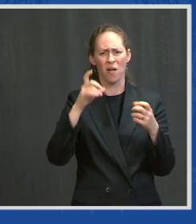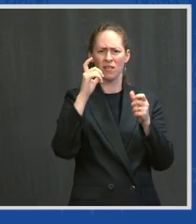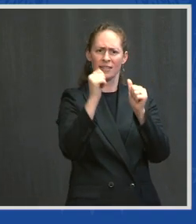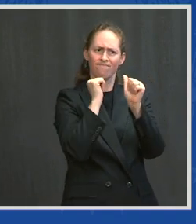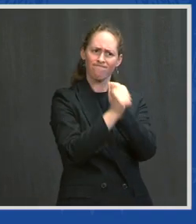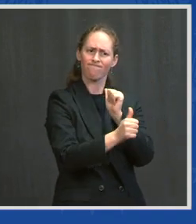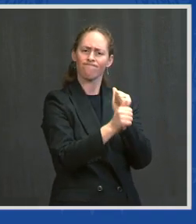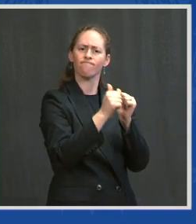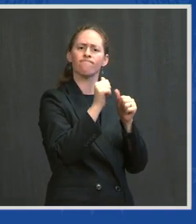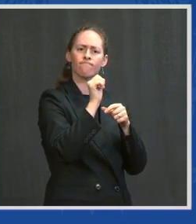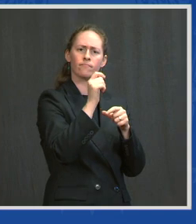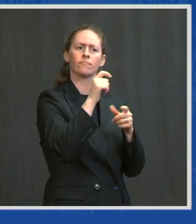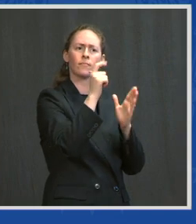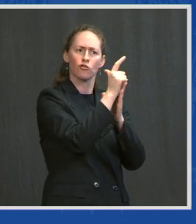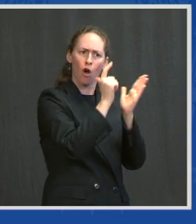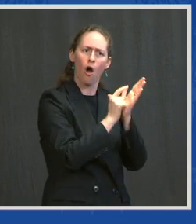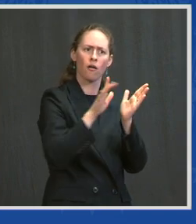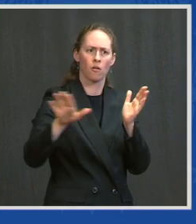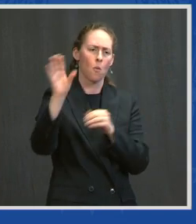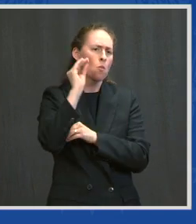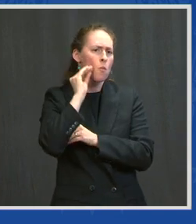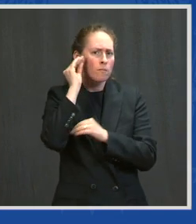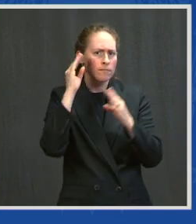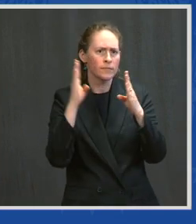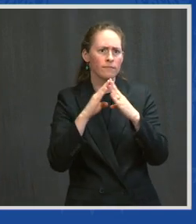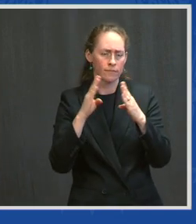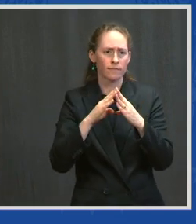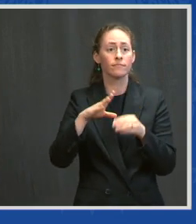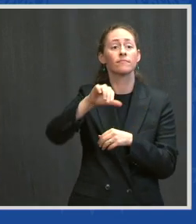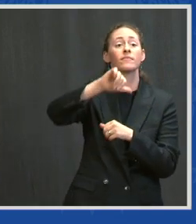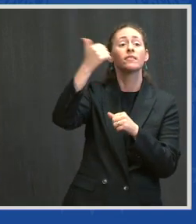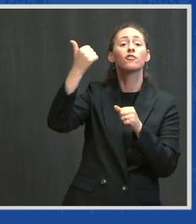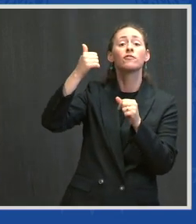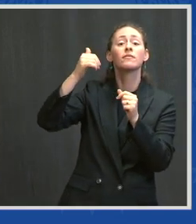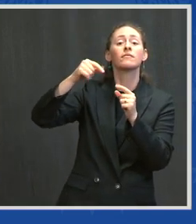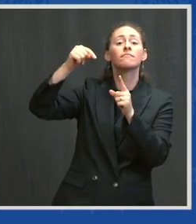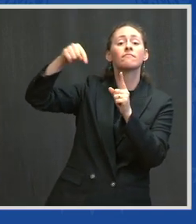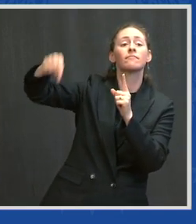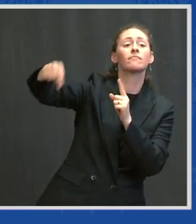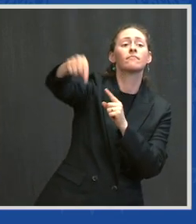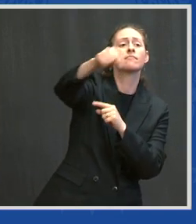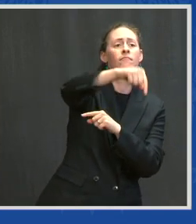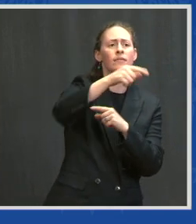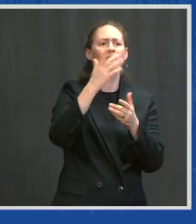in neighboring cities and states, even though the gun legally bought there is -- often ends up in their streets.